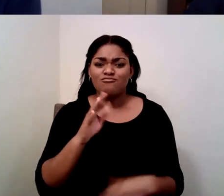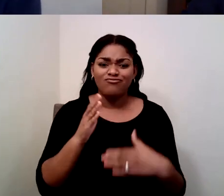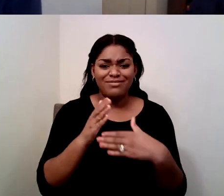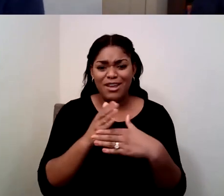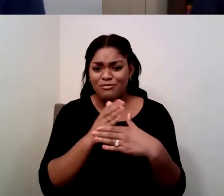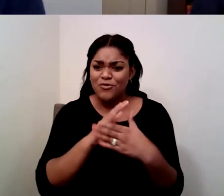thing.